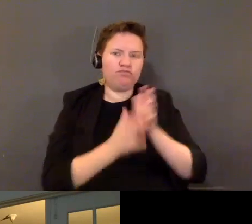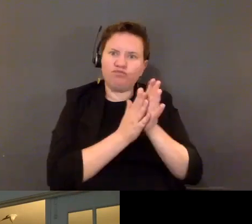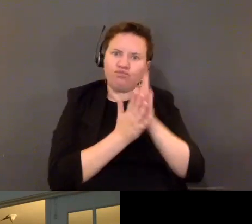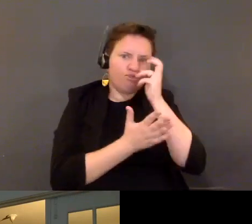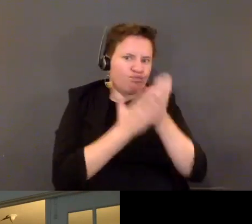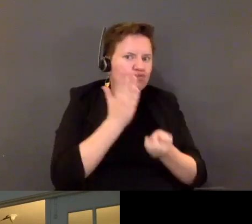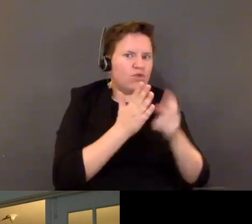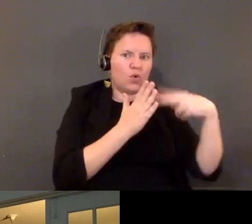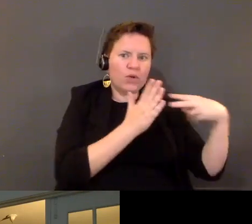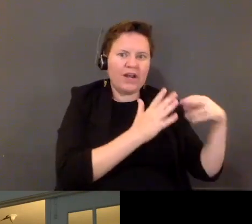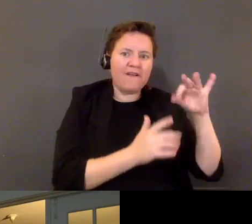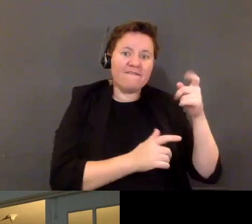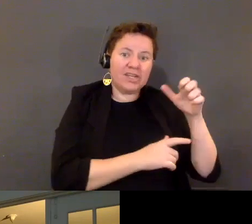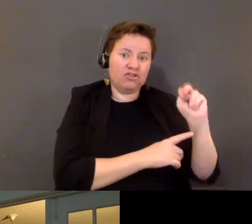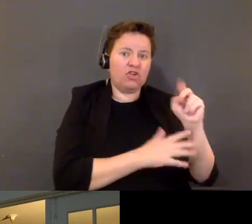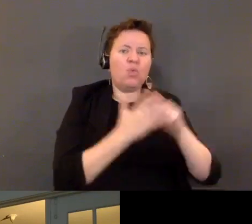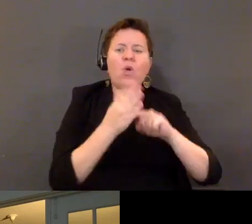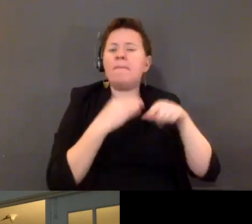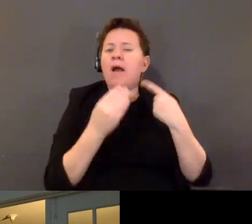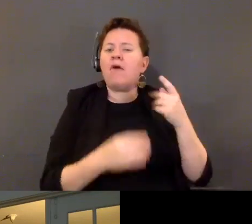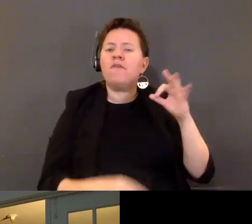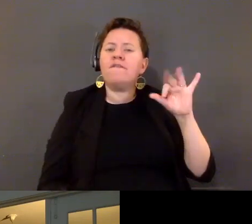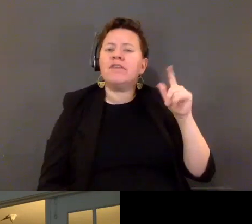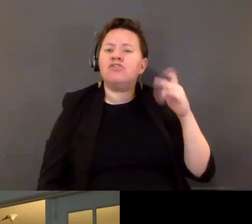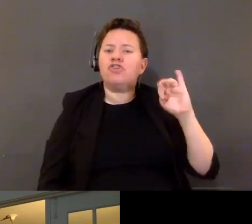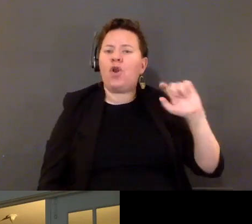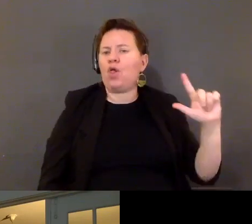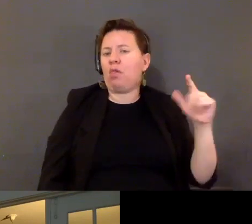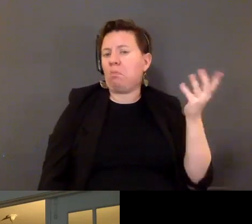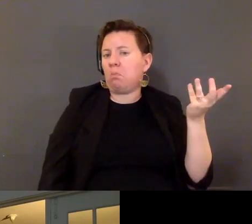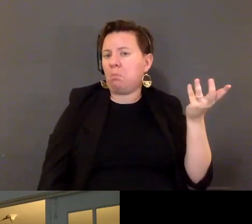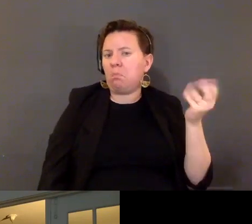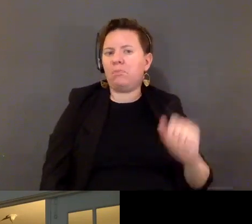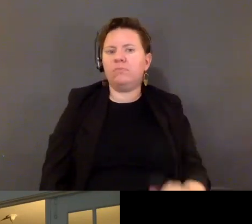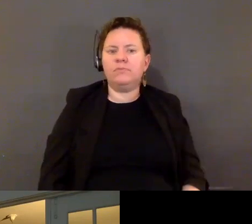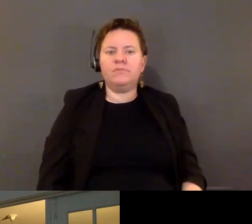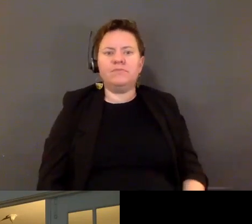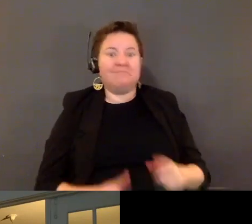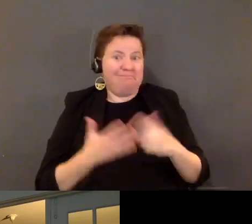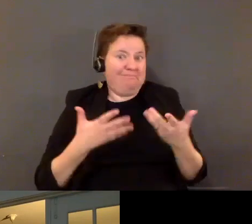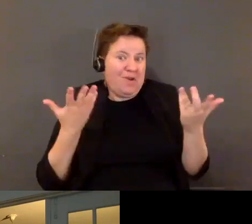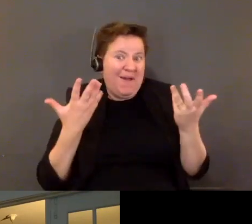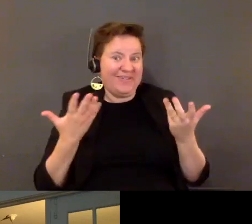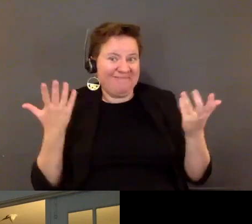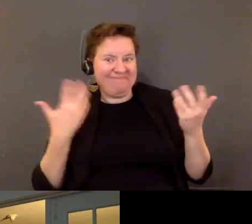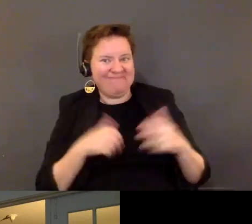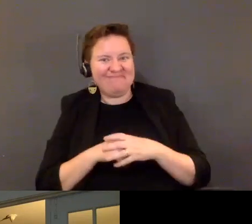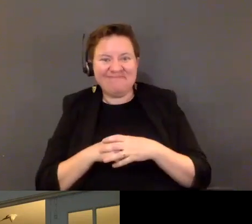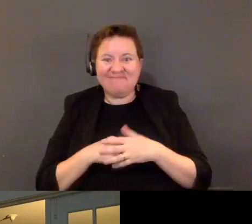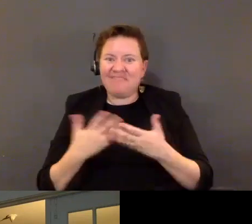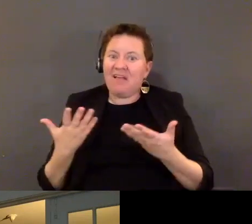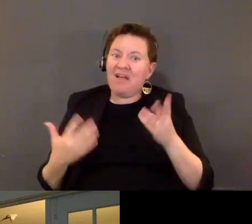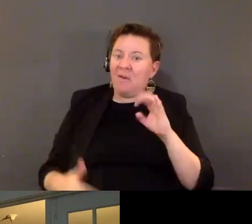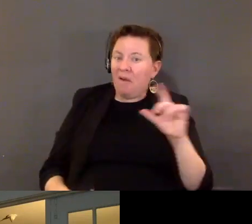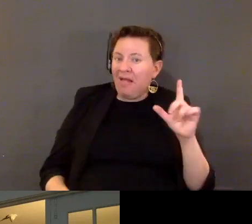so what about the fictional um what about the fictional well i'm thinking of trying to do it